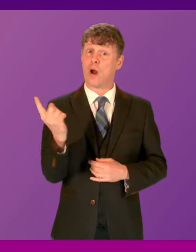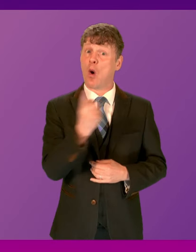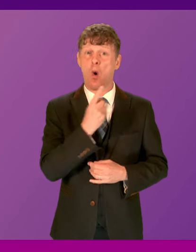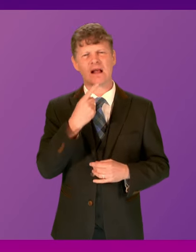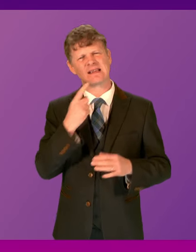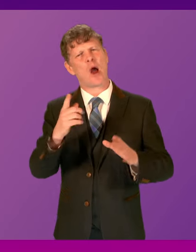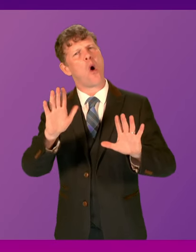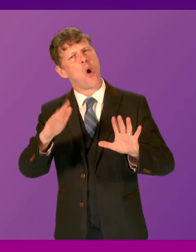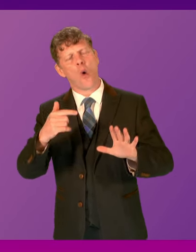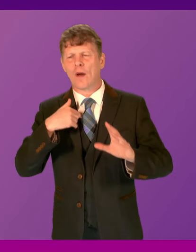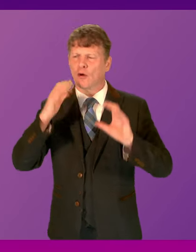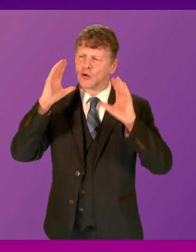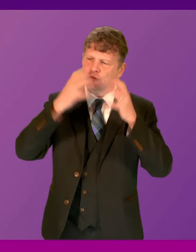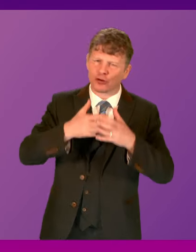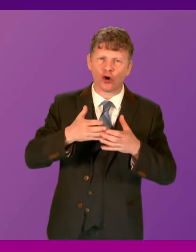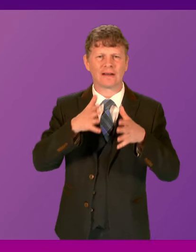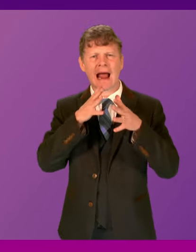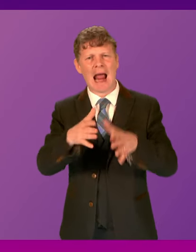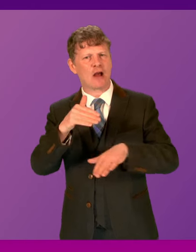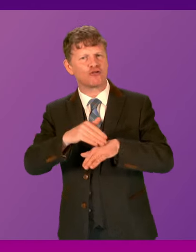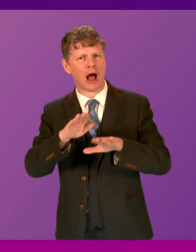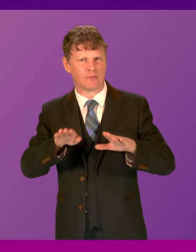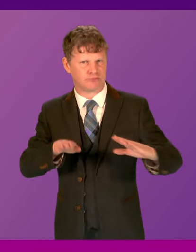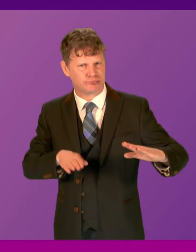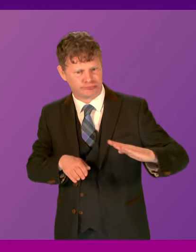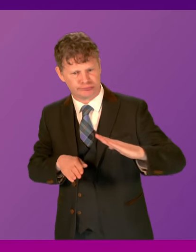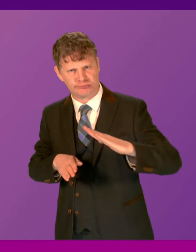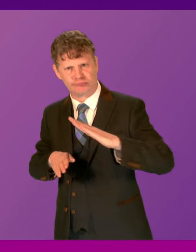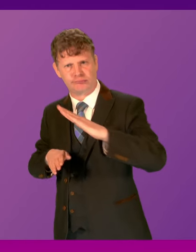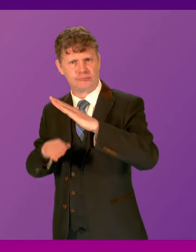about the increases in hate crime that we have seen in our society over the years,